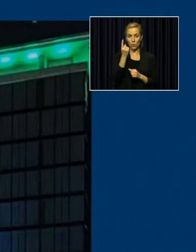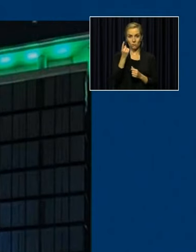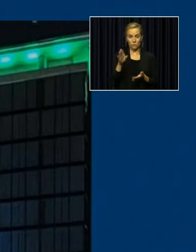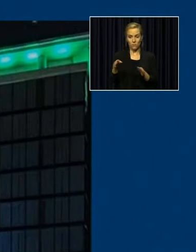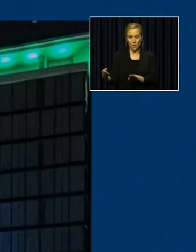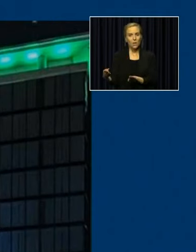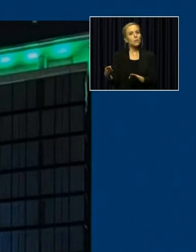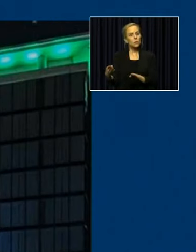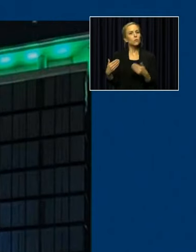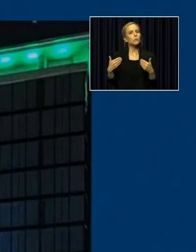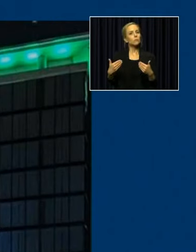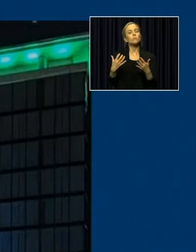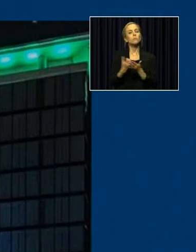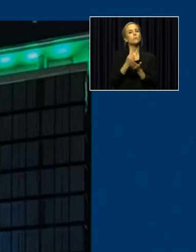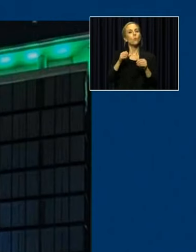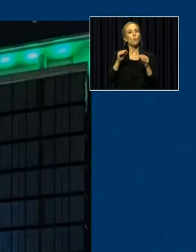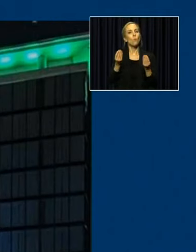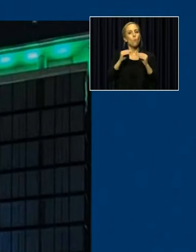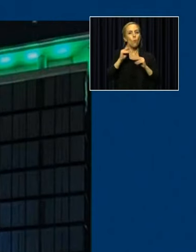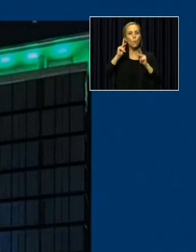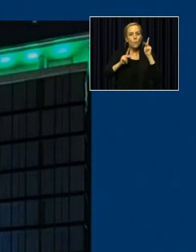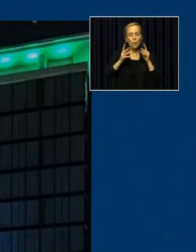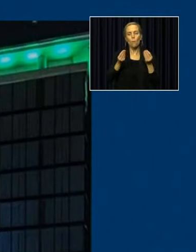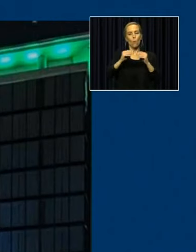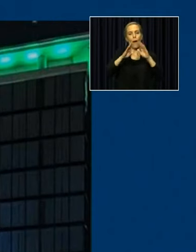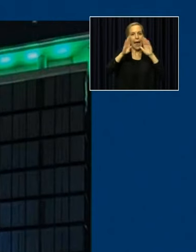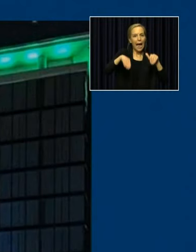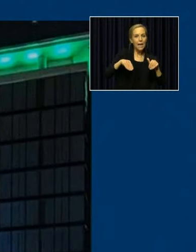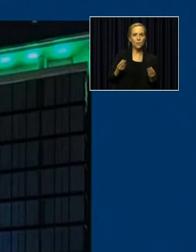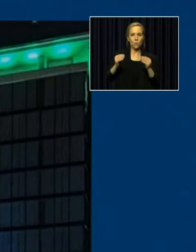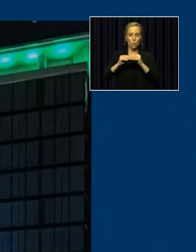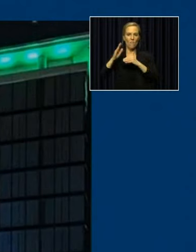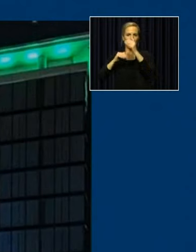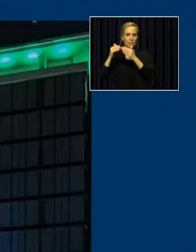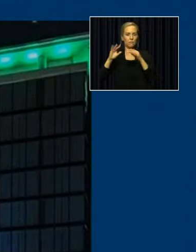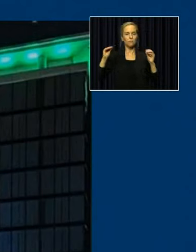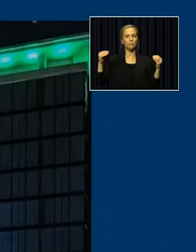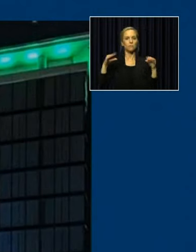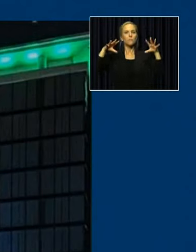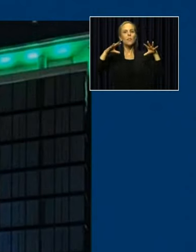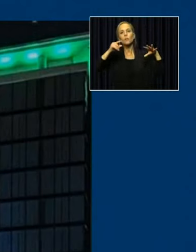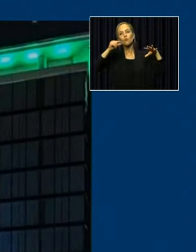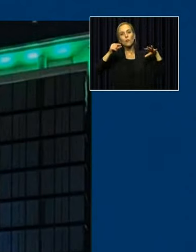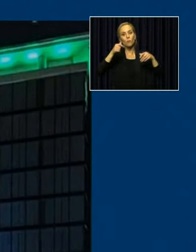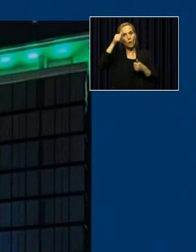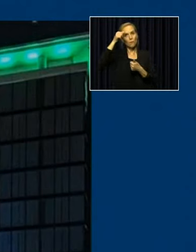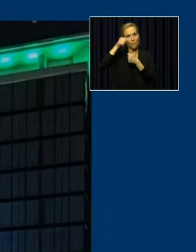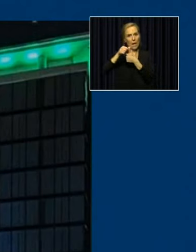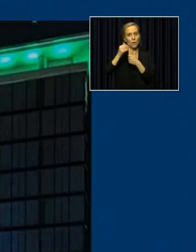WITH YOU AT THE PRESS BRIEFING, AS YOU CAN SEE, I'VE BEEN A LITTLE BIT BUSY. BUT GOVERNOR BESHEAR HAS DONE A